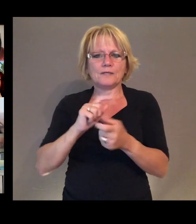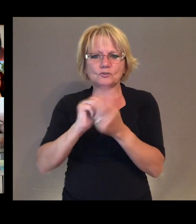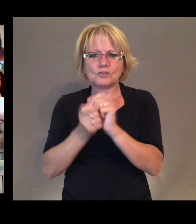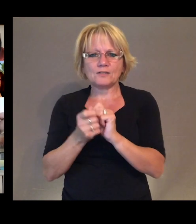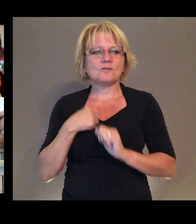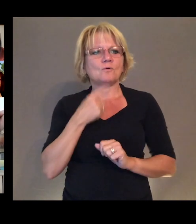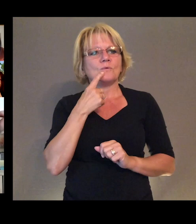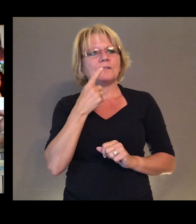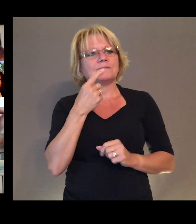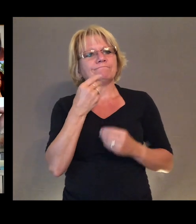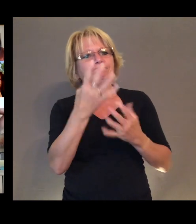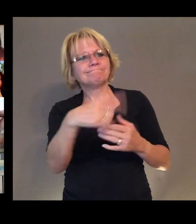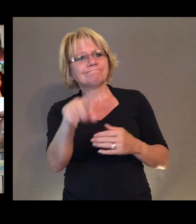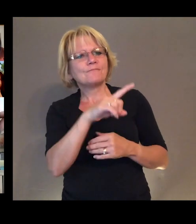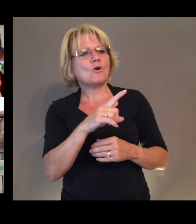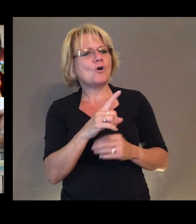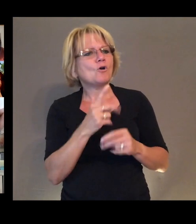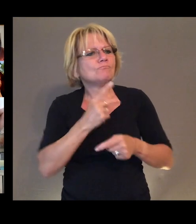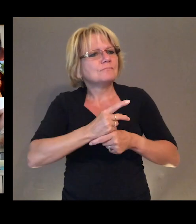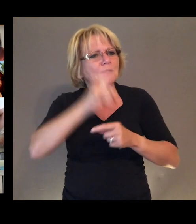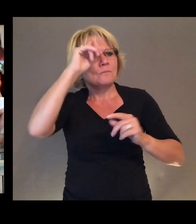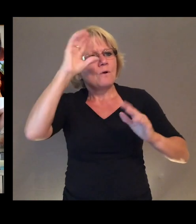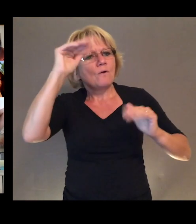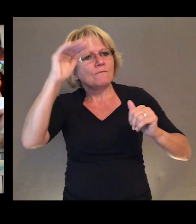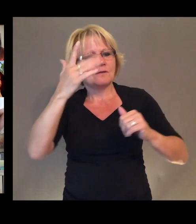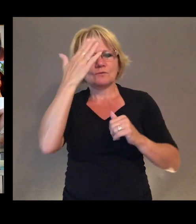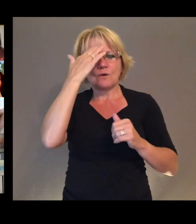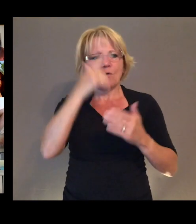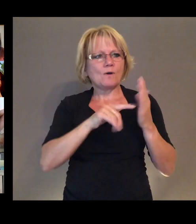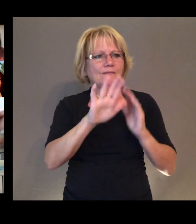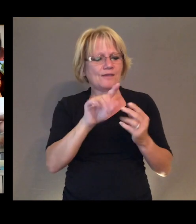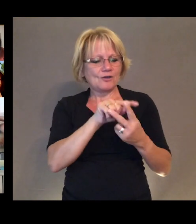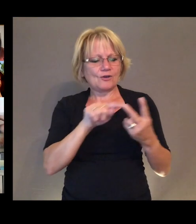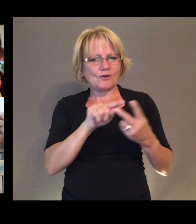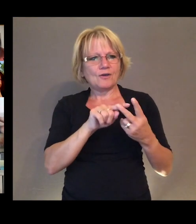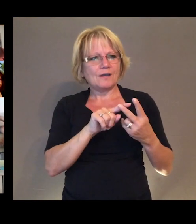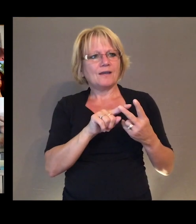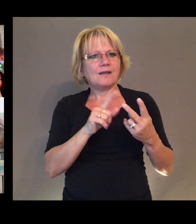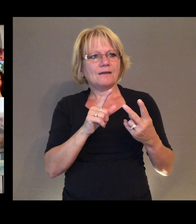we want students to know what their agency is, and know what their pathways are, right? And so part of that,